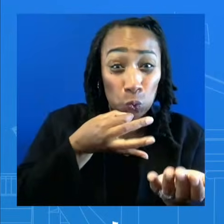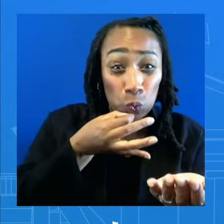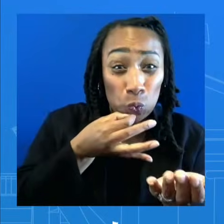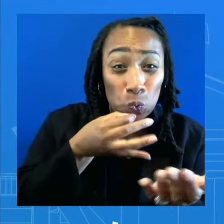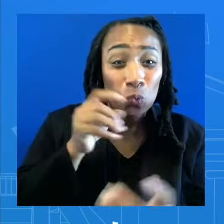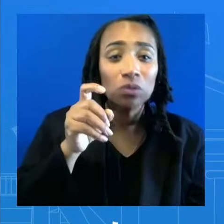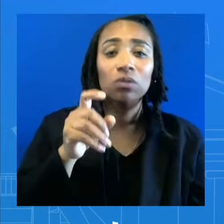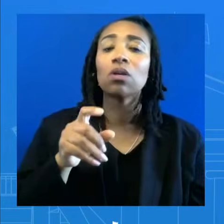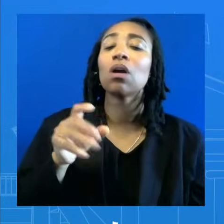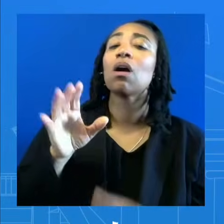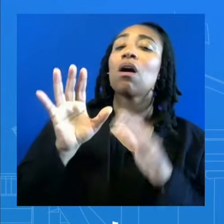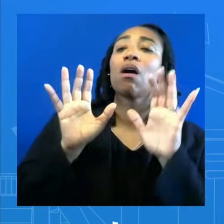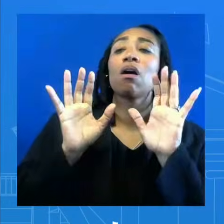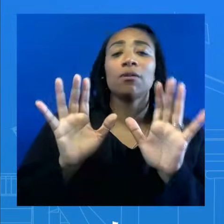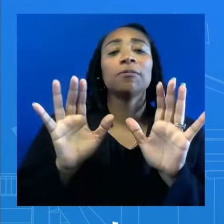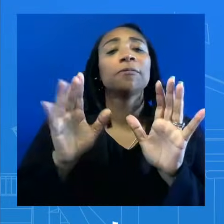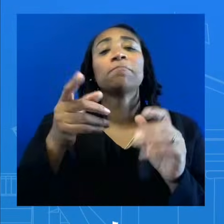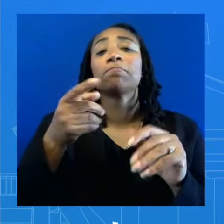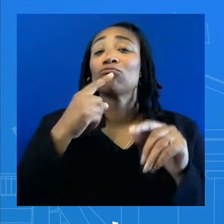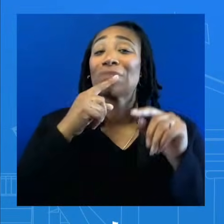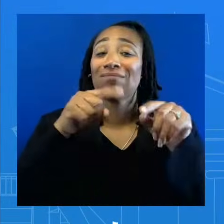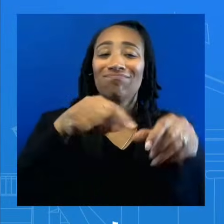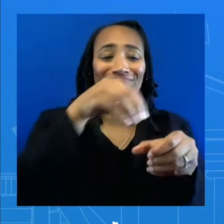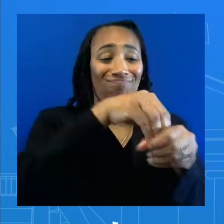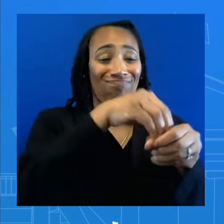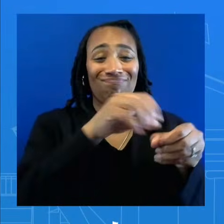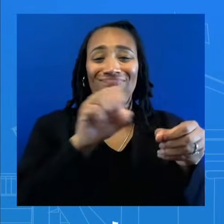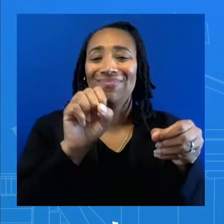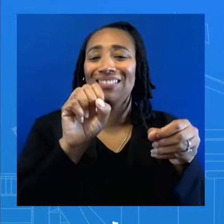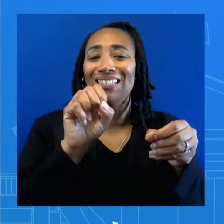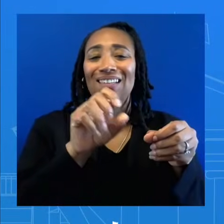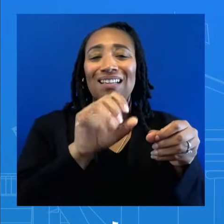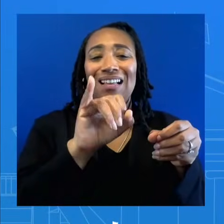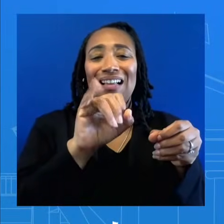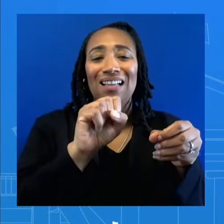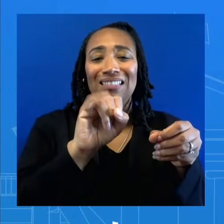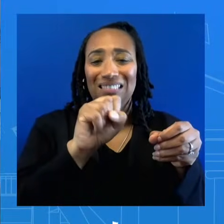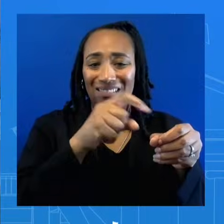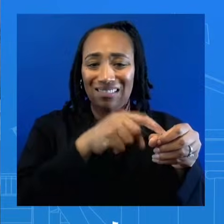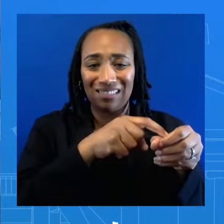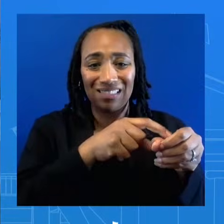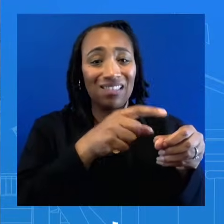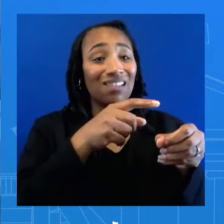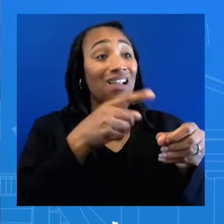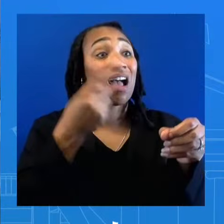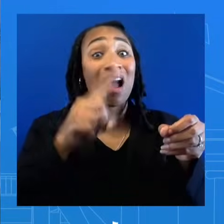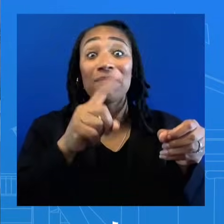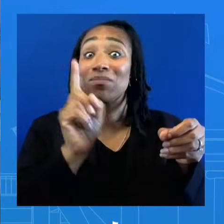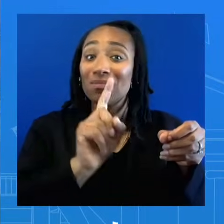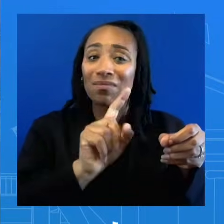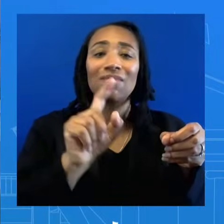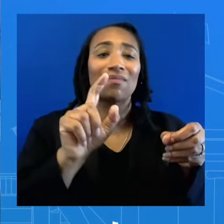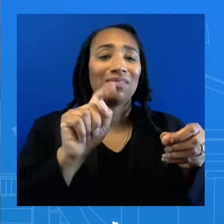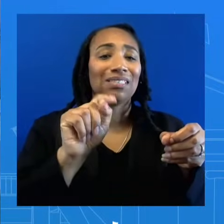But I don't really have anything more say on that. The Press: Is there anything in terms of U.S. over-horizon capability?